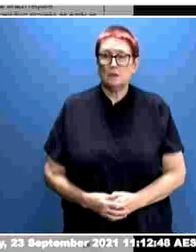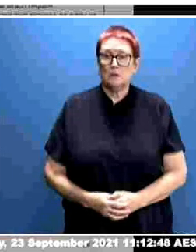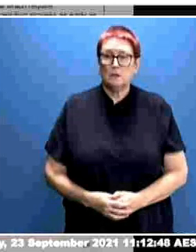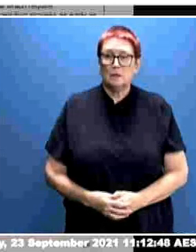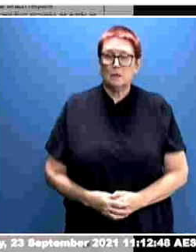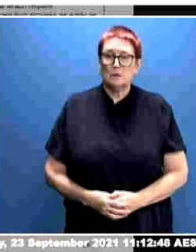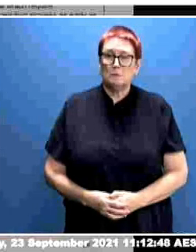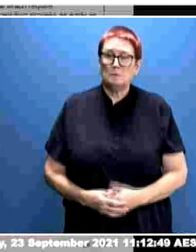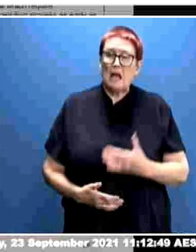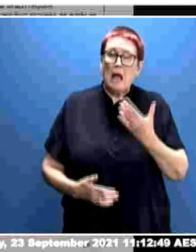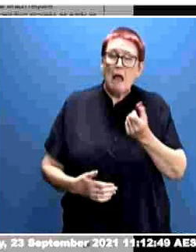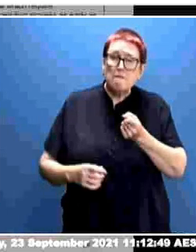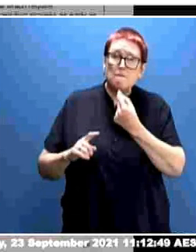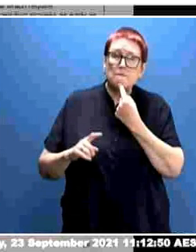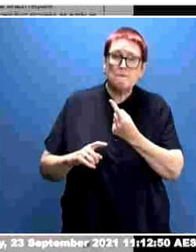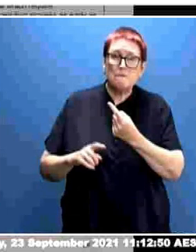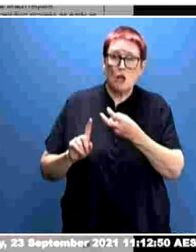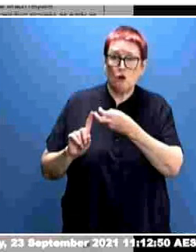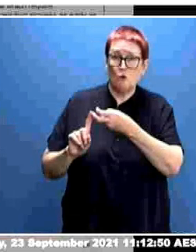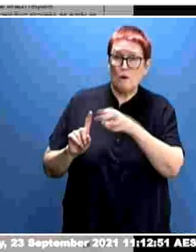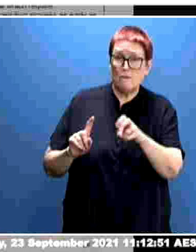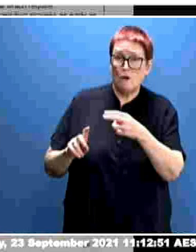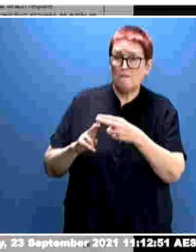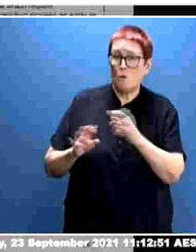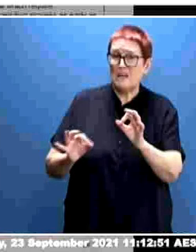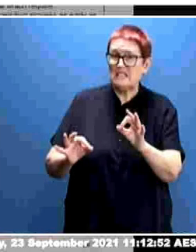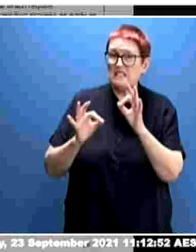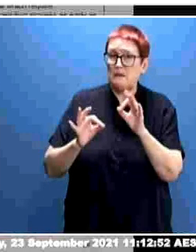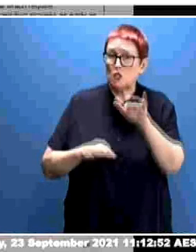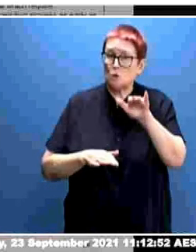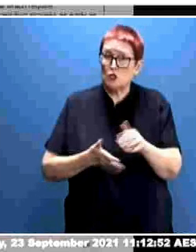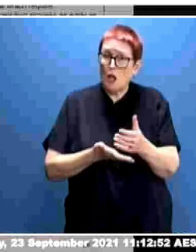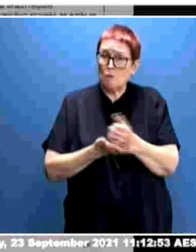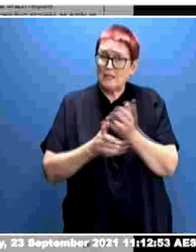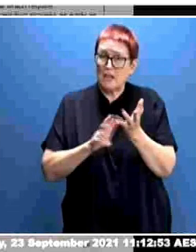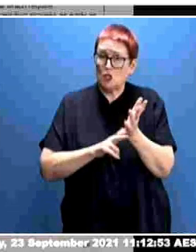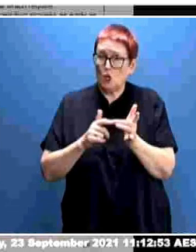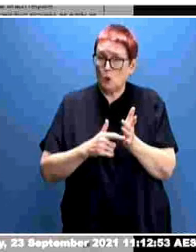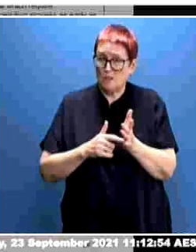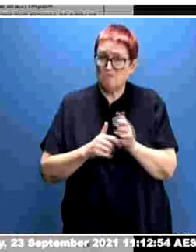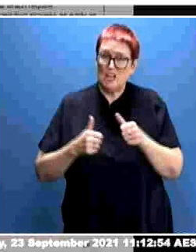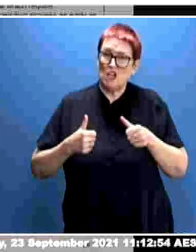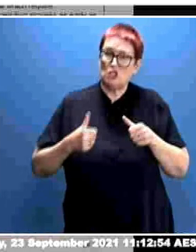you see it sets out that there has been. Then ..... referred to the Specialist Child Protection Unit, Strategy and Partnership to be progressed.